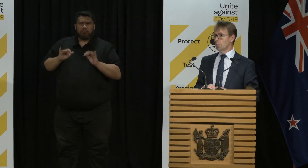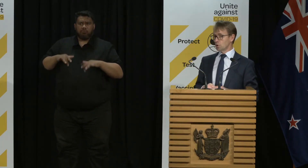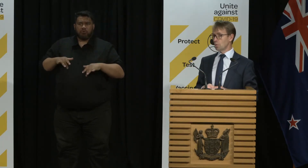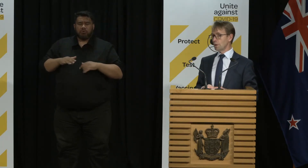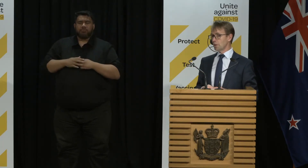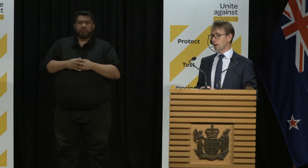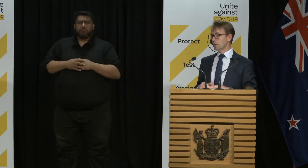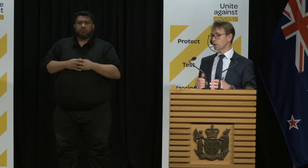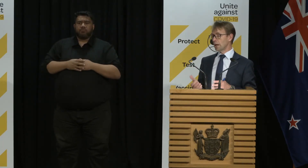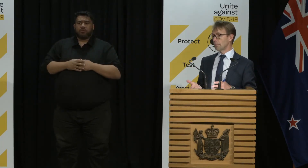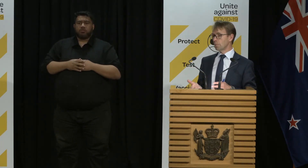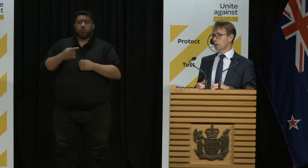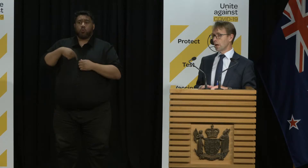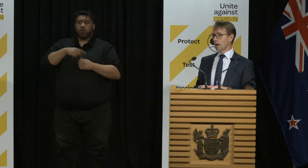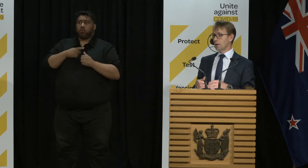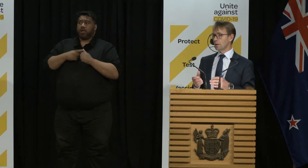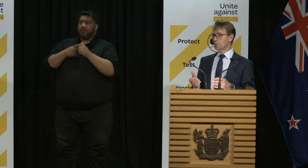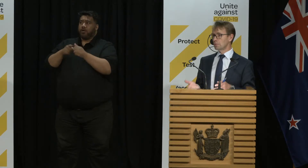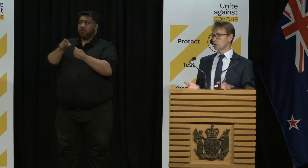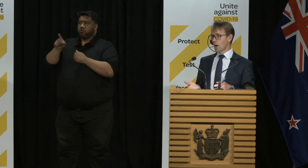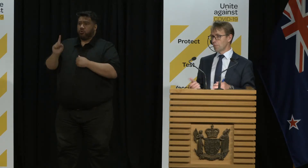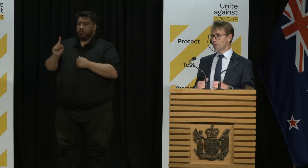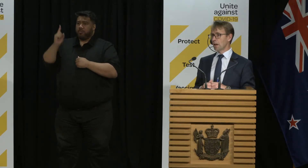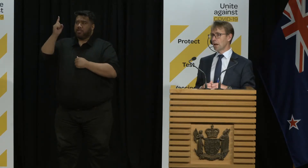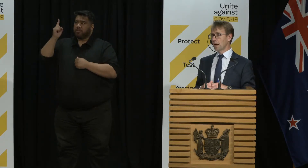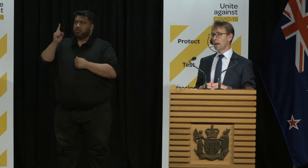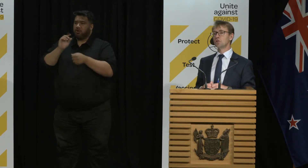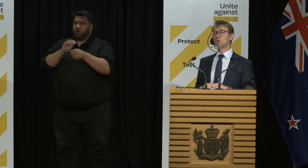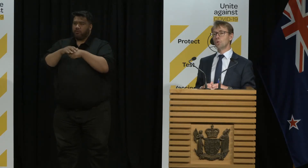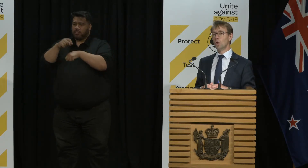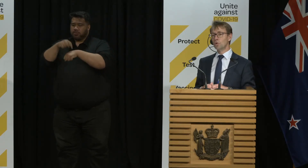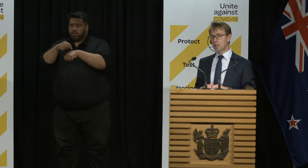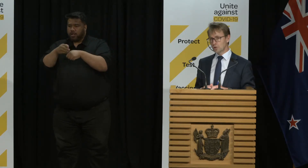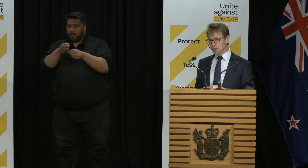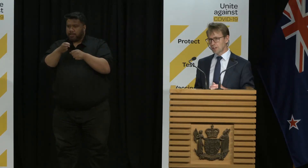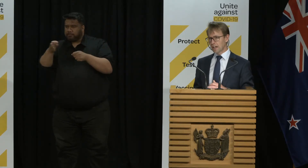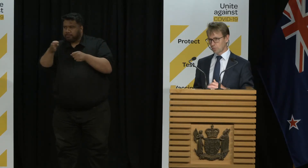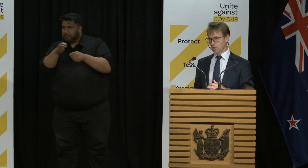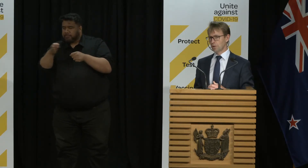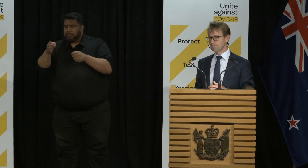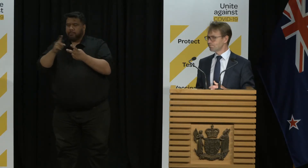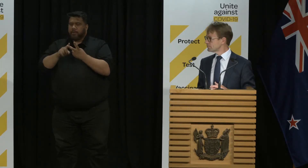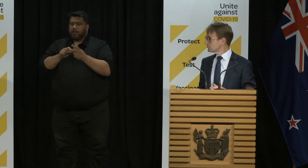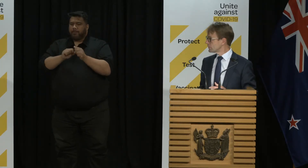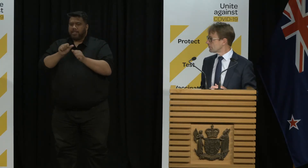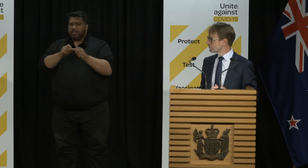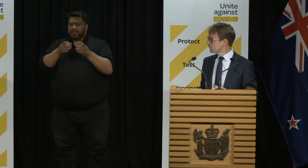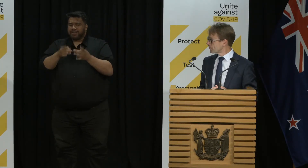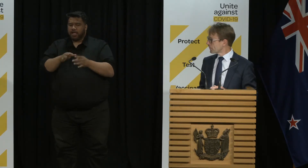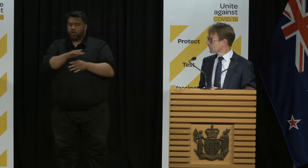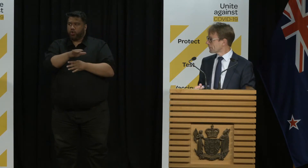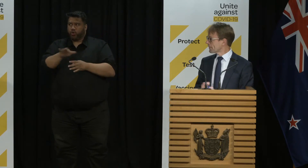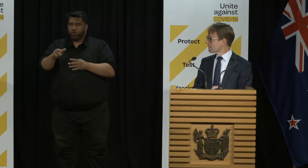one has had their vaccine more than 11 months ago. But we are going to provide